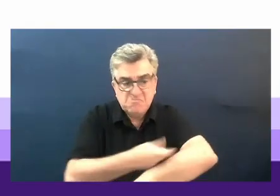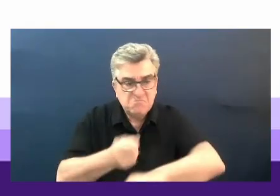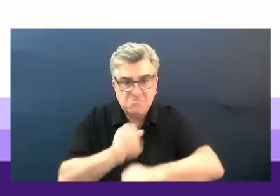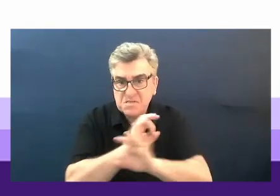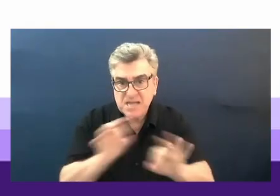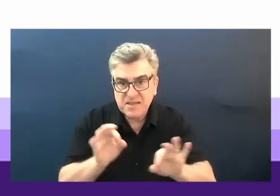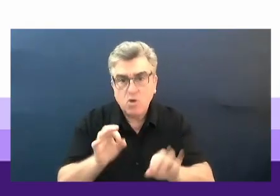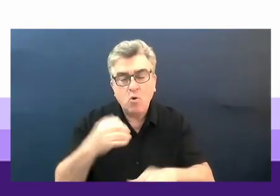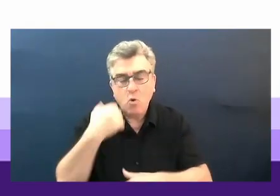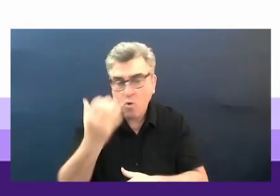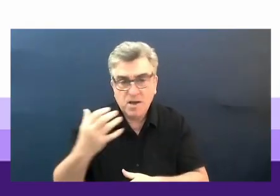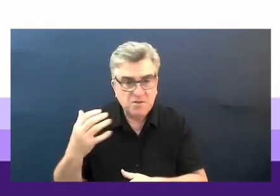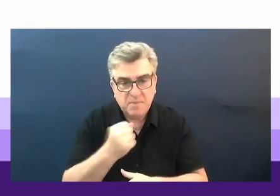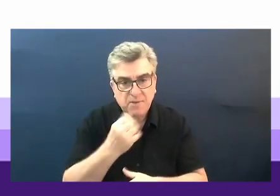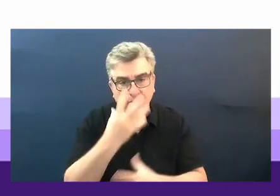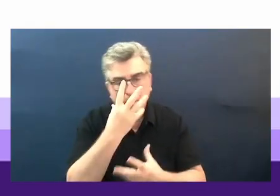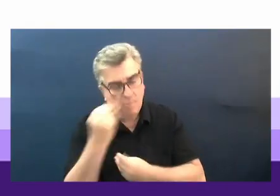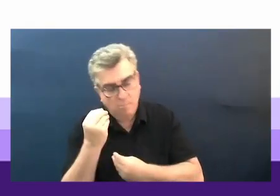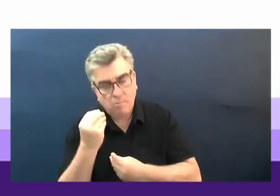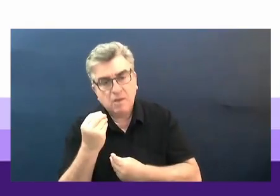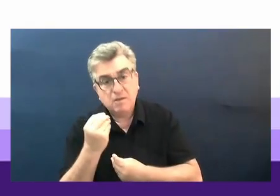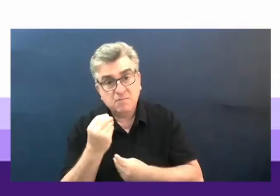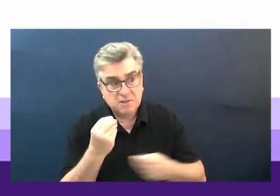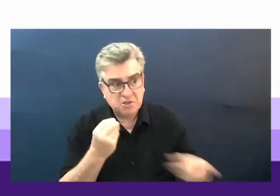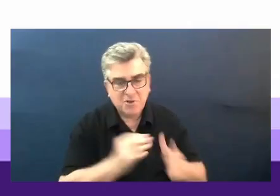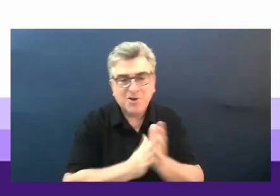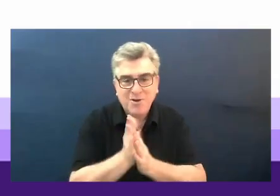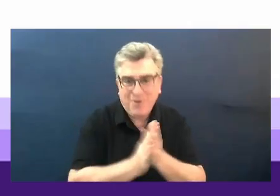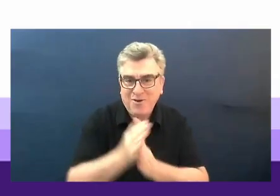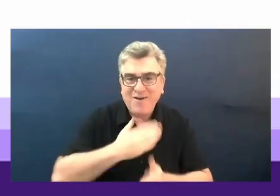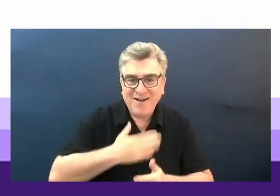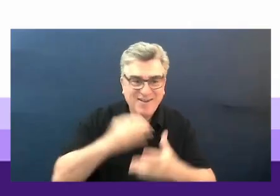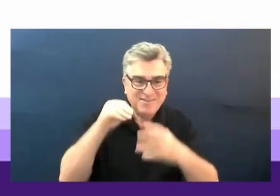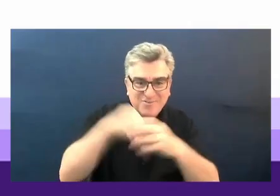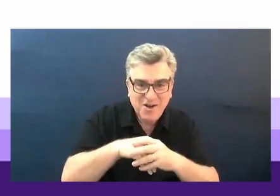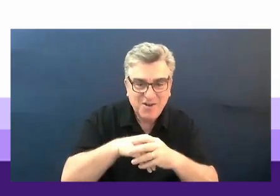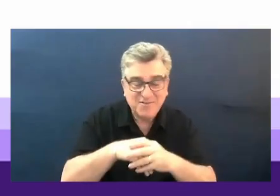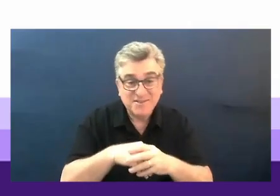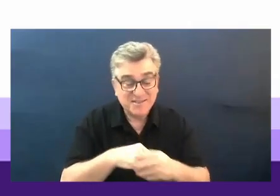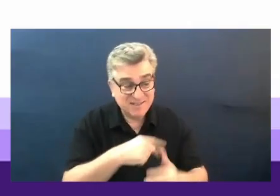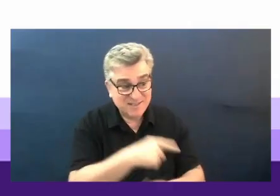And she was very motivated to participate in this pilot. She wanted to visit her cousin interstate